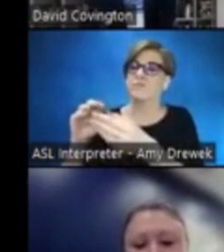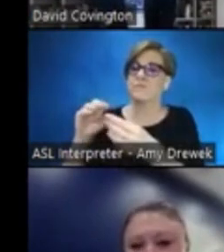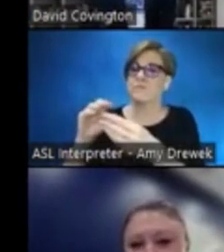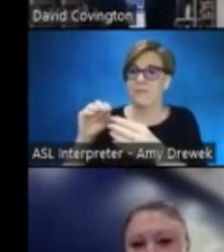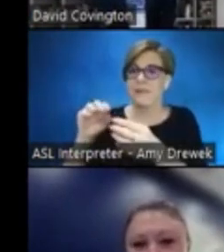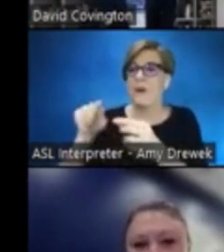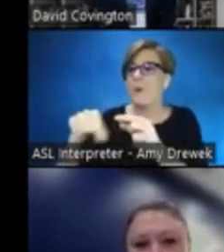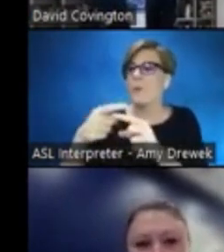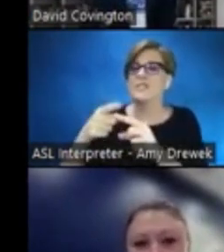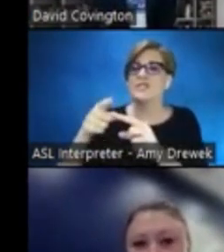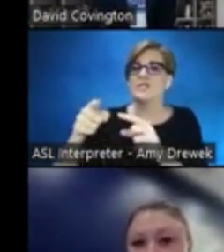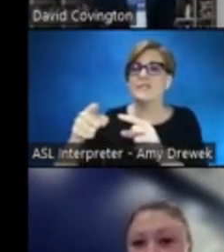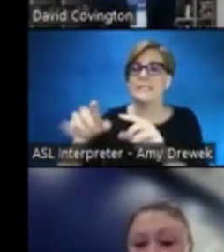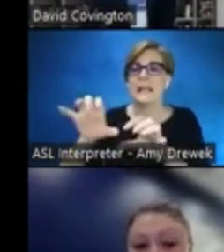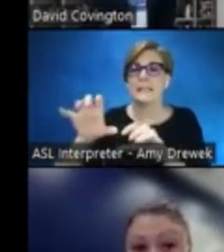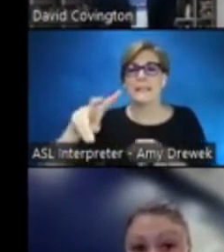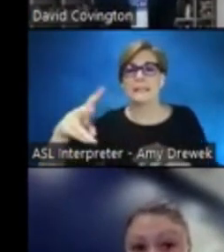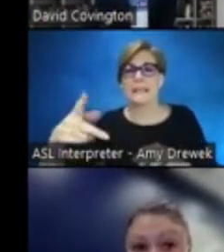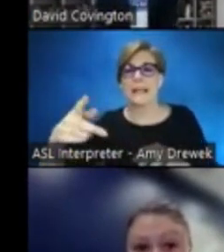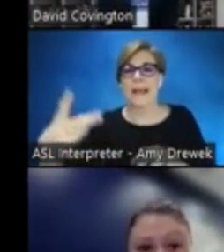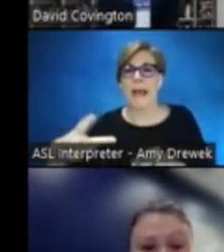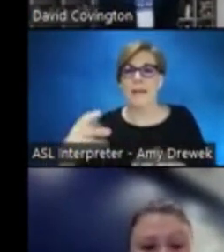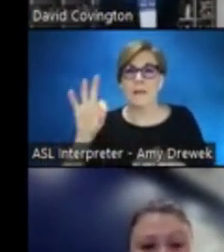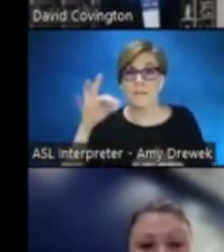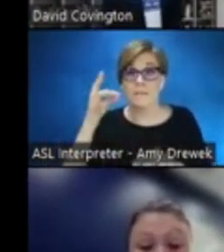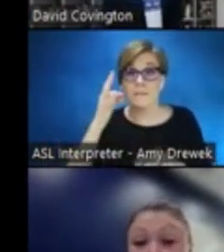I WILL SHARE A COUPLE OF THINGS QUICKLY.